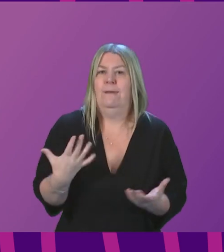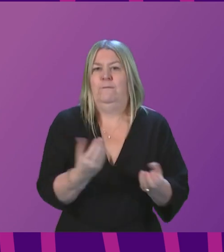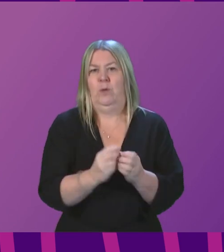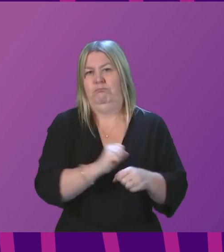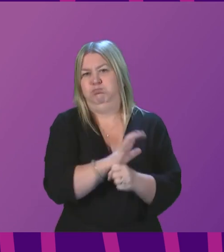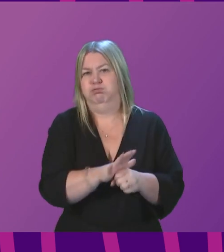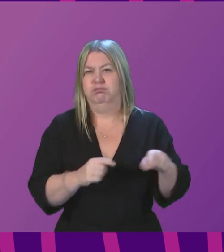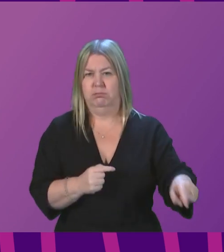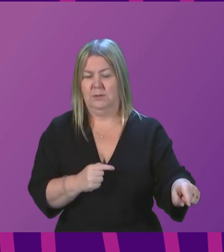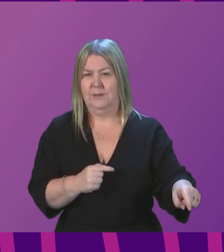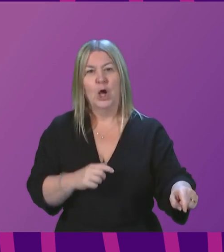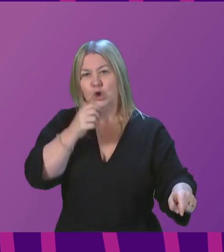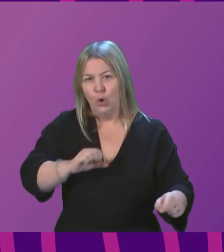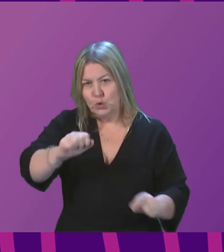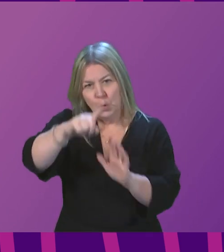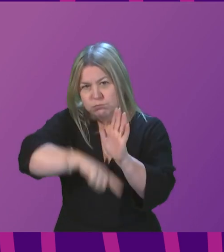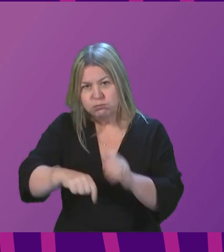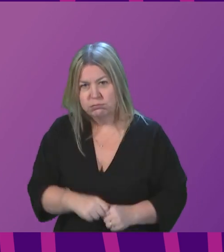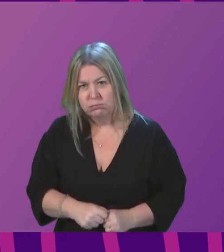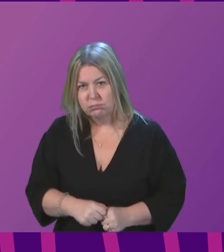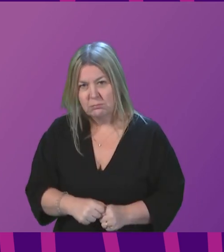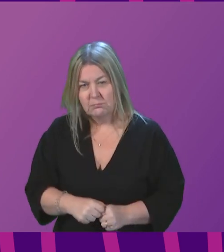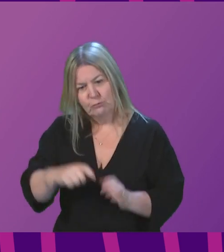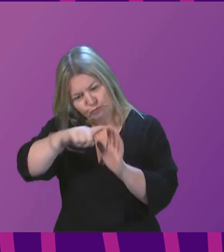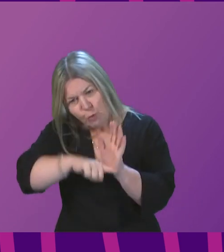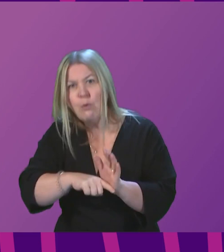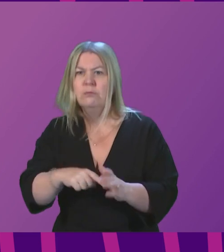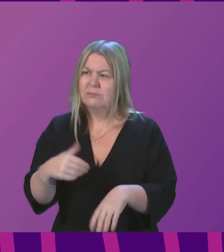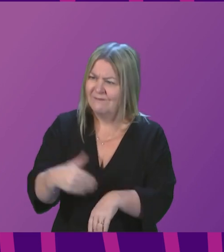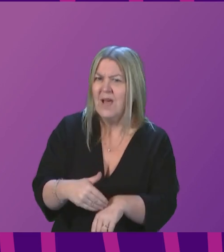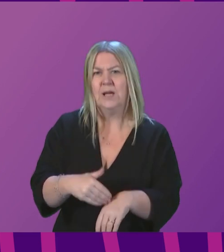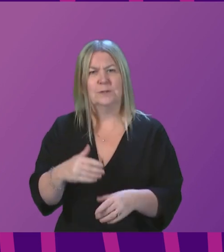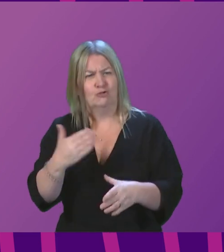Those restrictions are having a massive impact on jobs and on businesses and communities